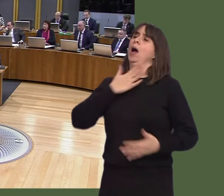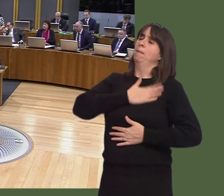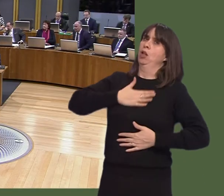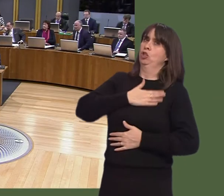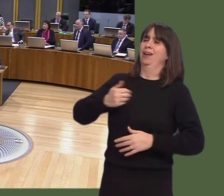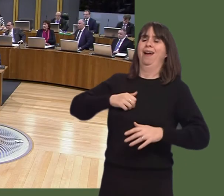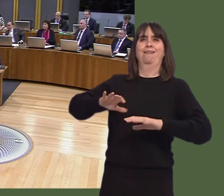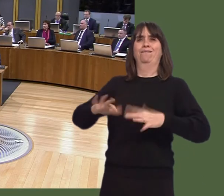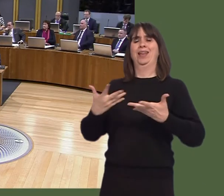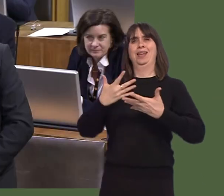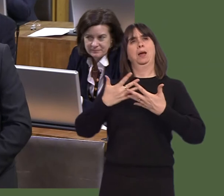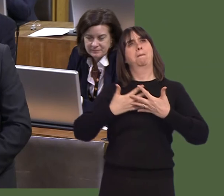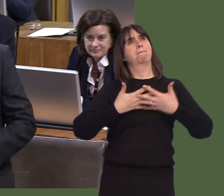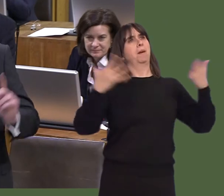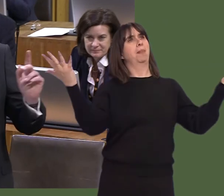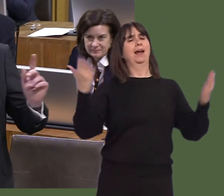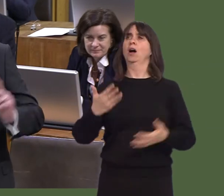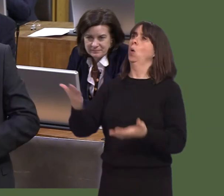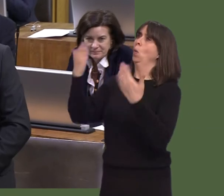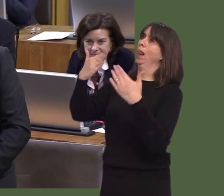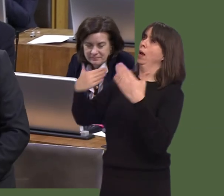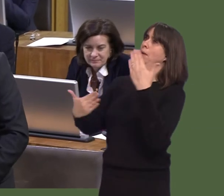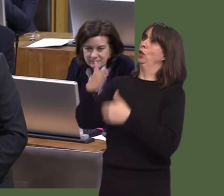over our criminal justice system, and why that must happen soon.